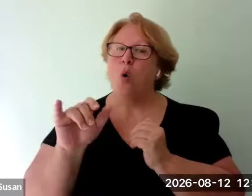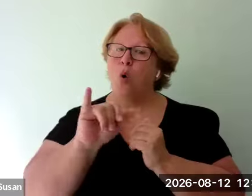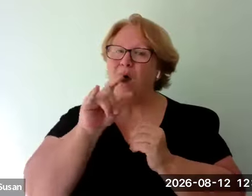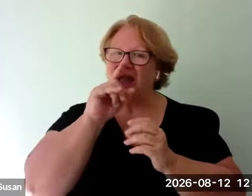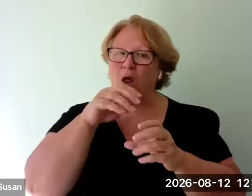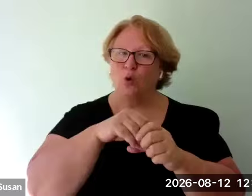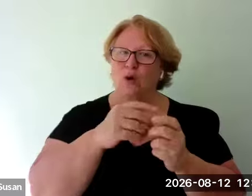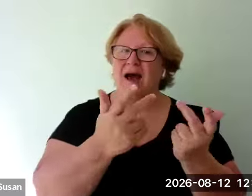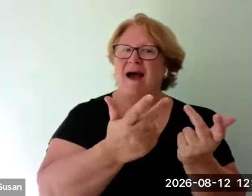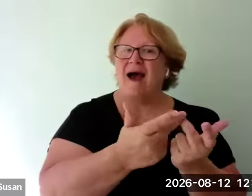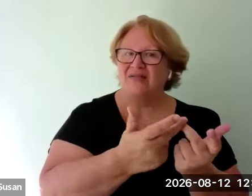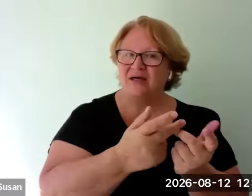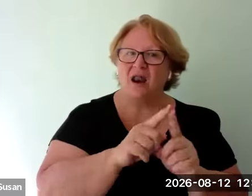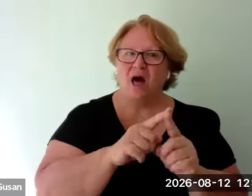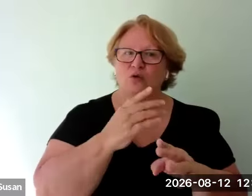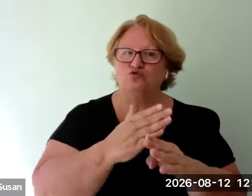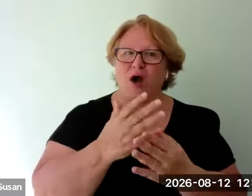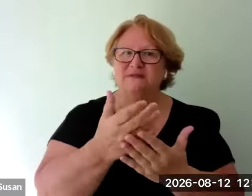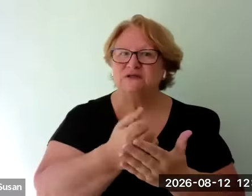career. So this may include factors relating to the